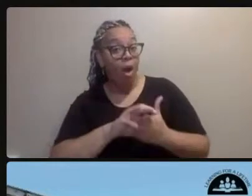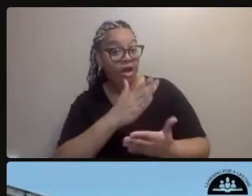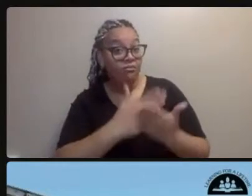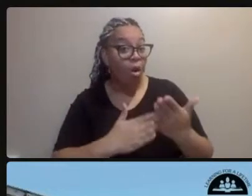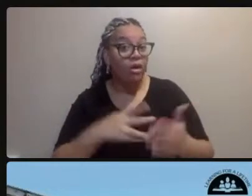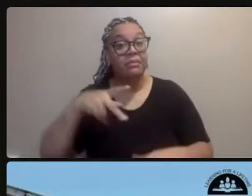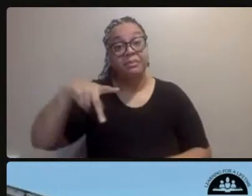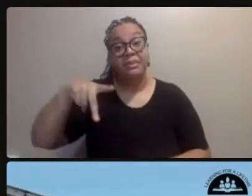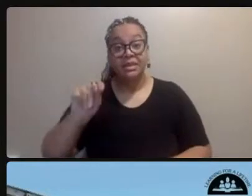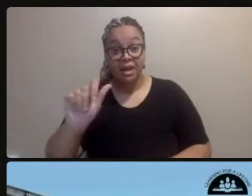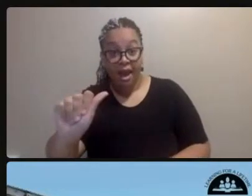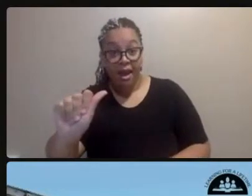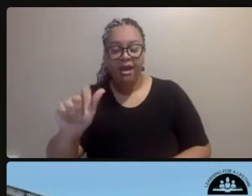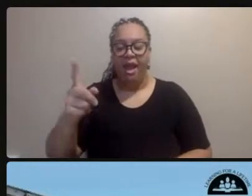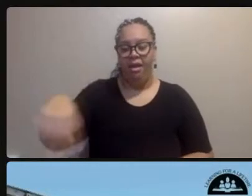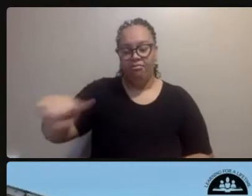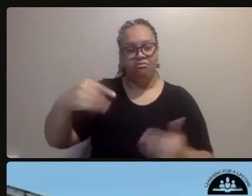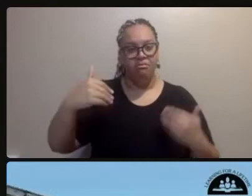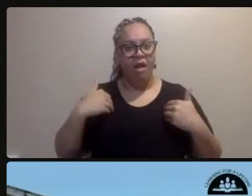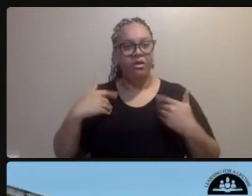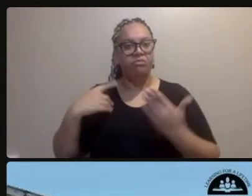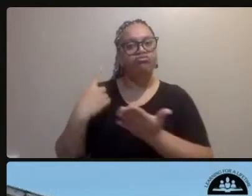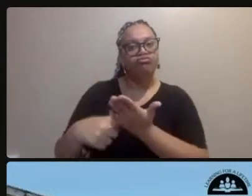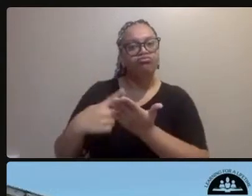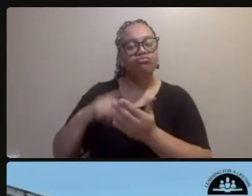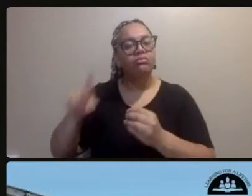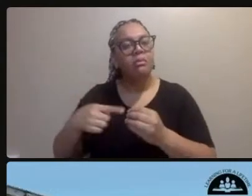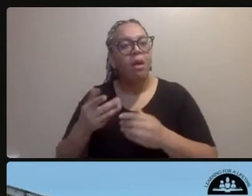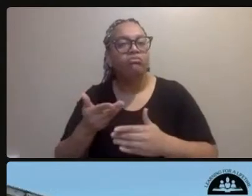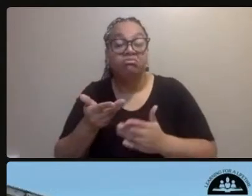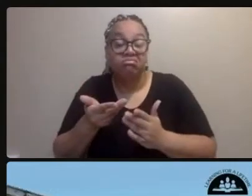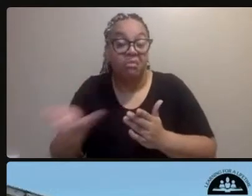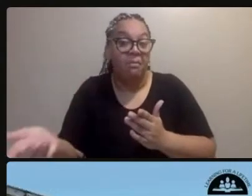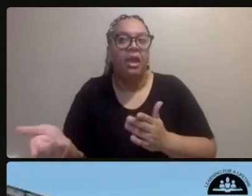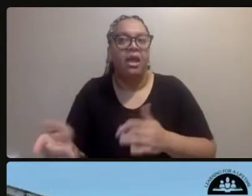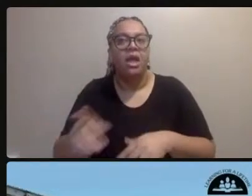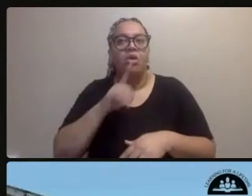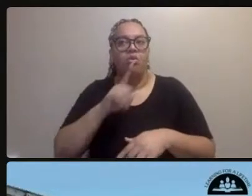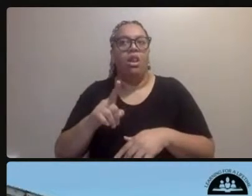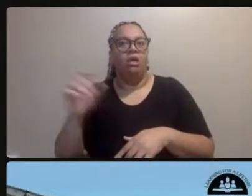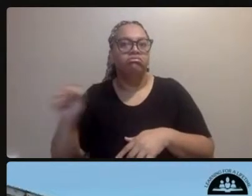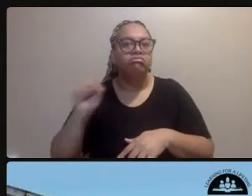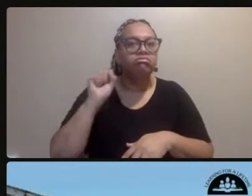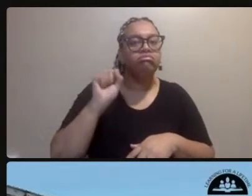LIKE I THINK I THINK AN